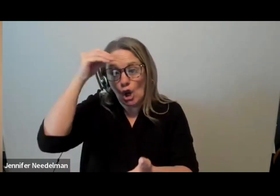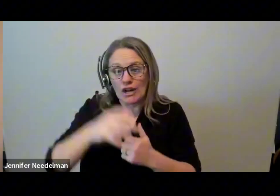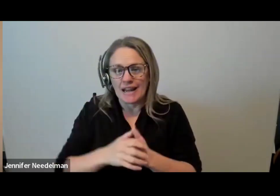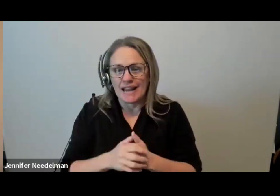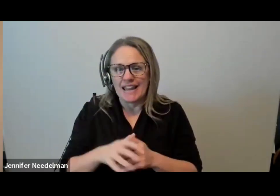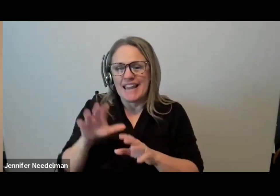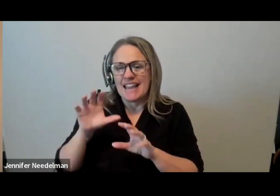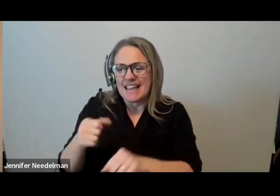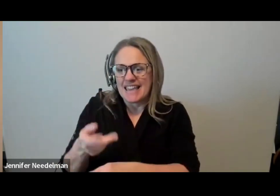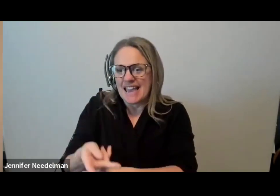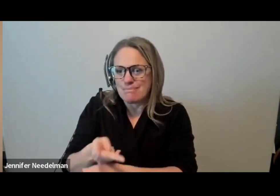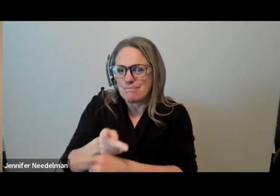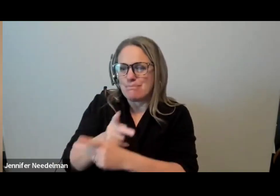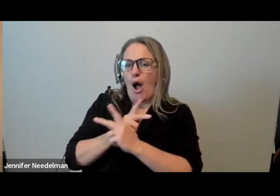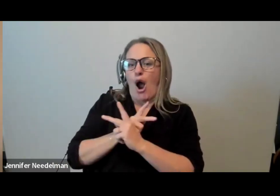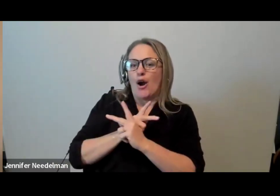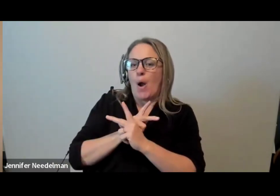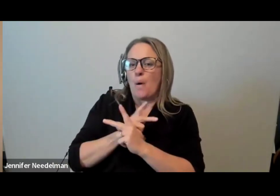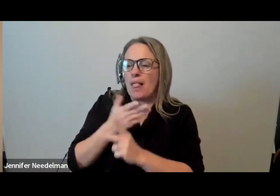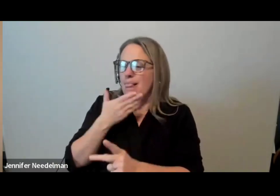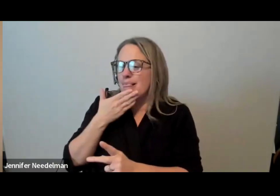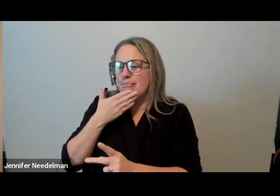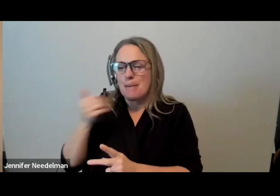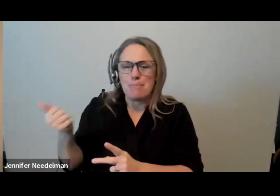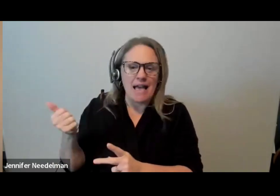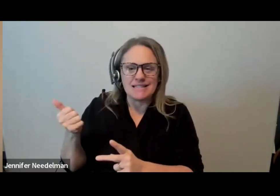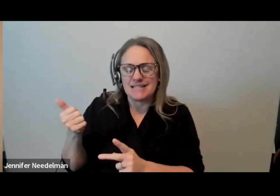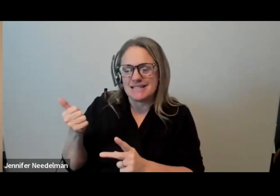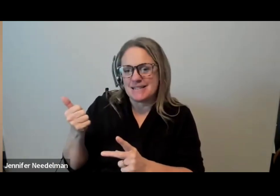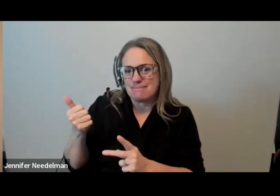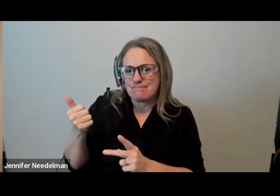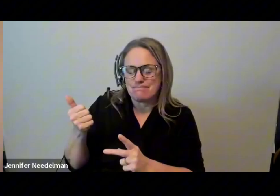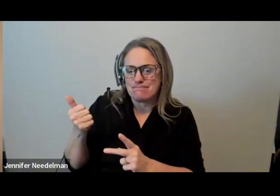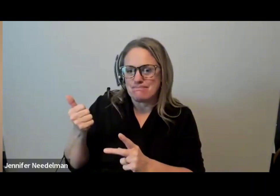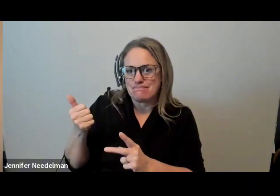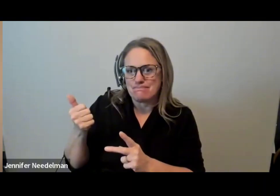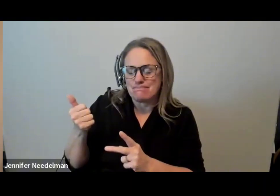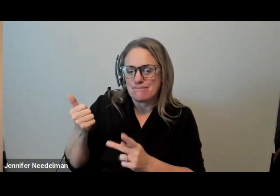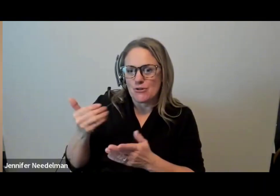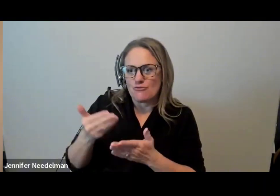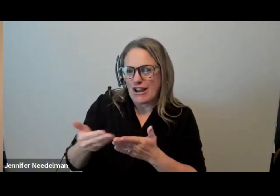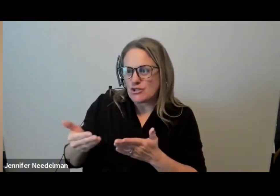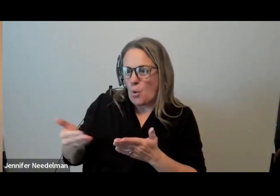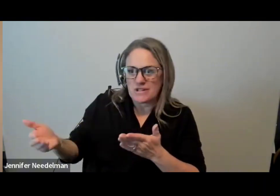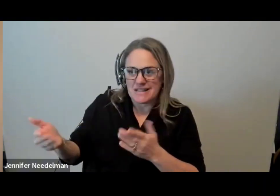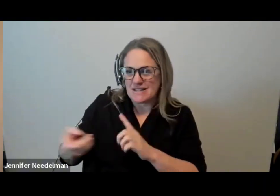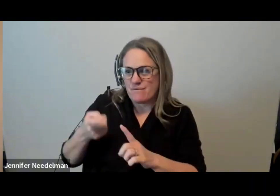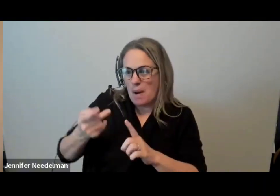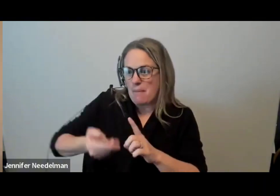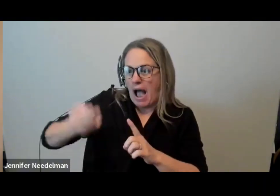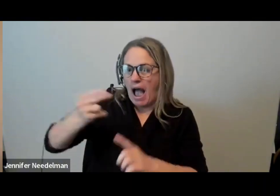of the best practices about just making high quality games that are easy to get into.